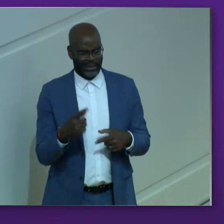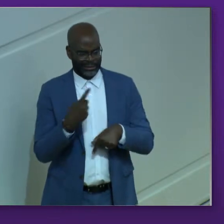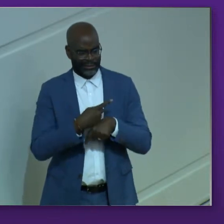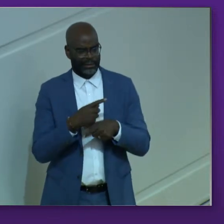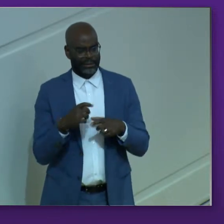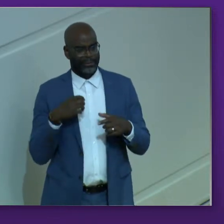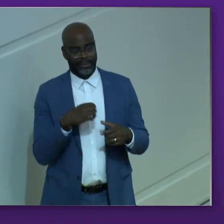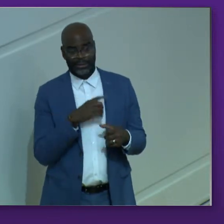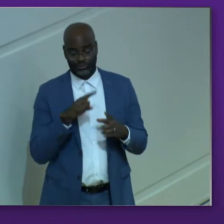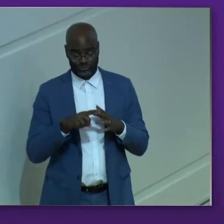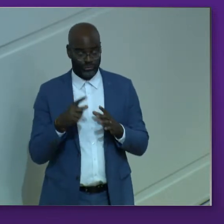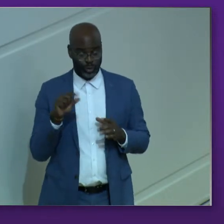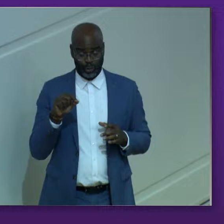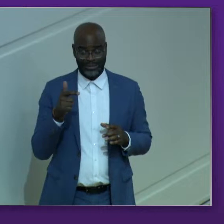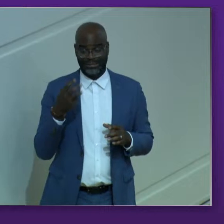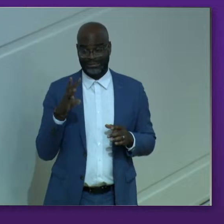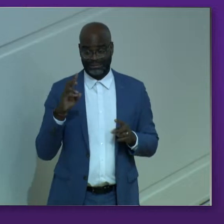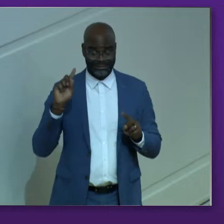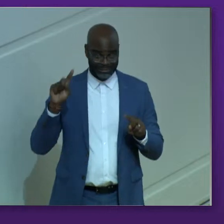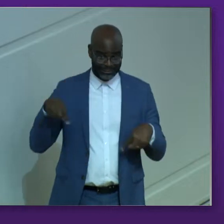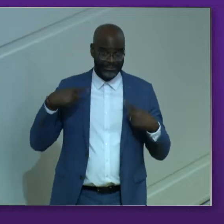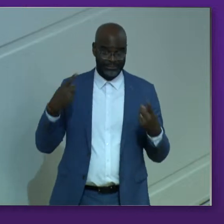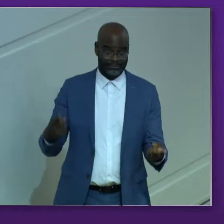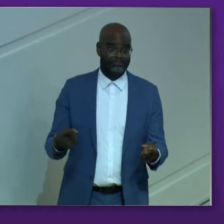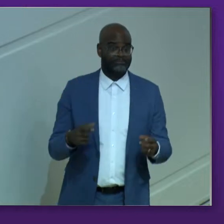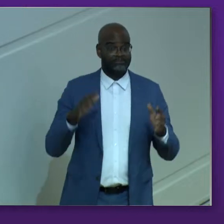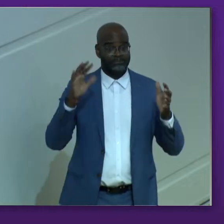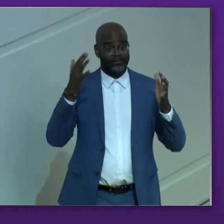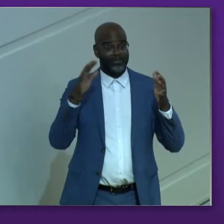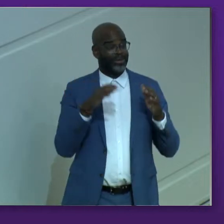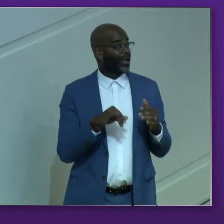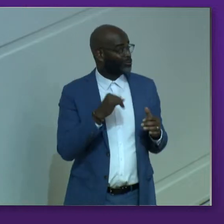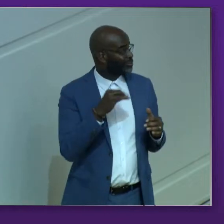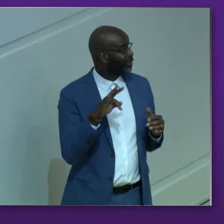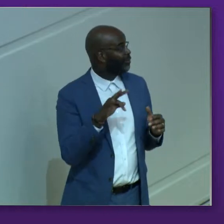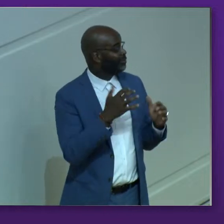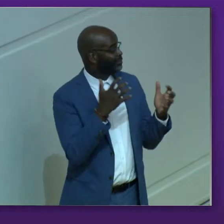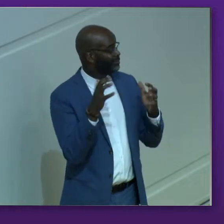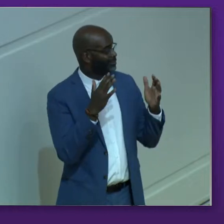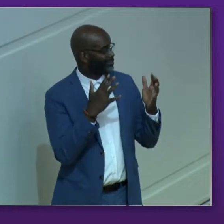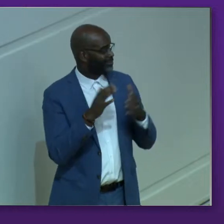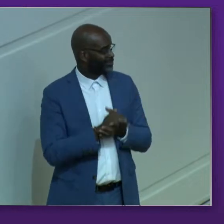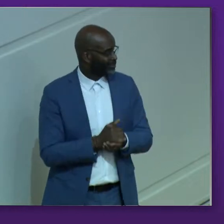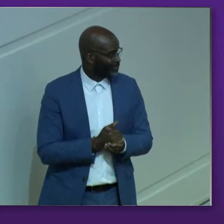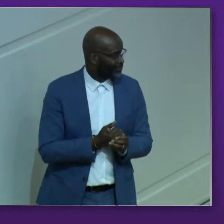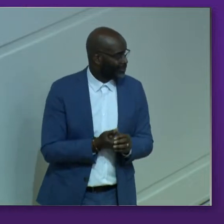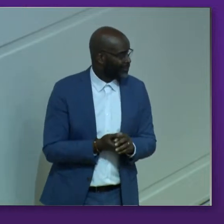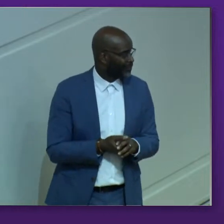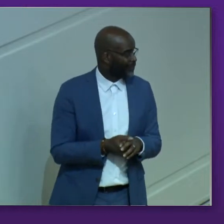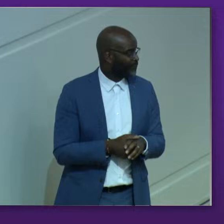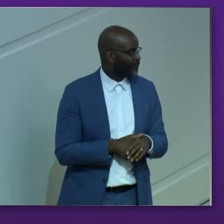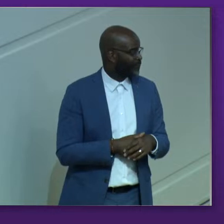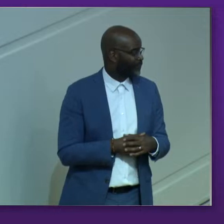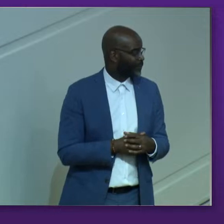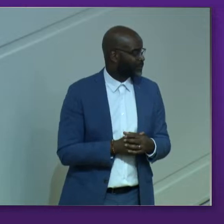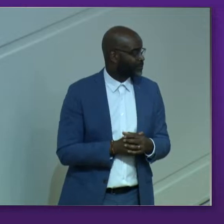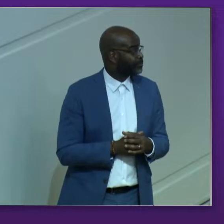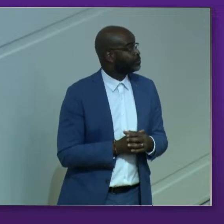EXCELLENCE. OUT OF SIGHT OF THE LEARNING CENTER JEFF HAS SERVED MULTIPLE CAPACITIES INCLUDING